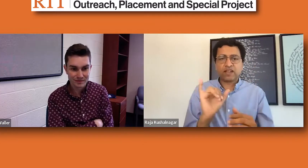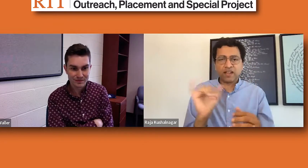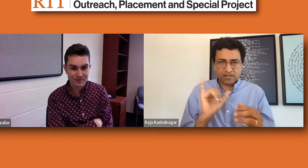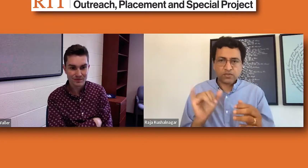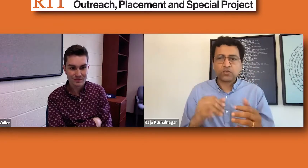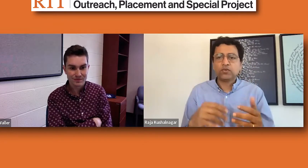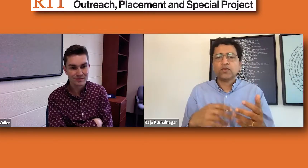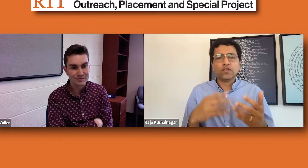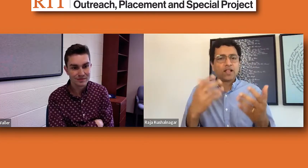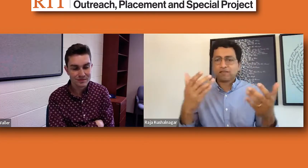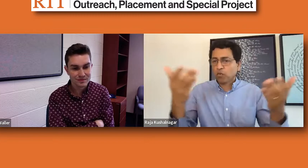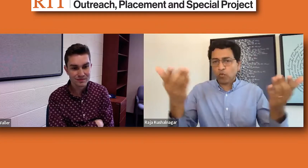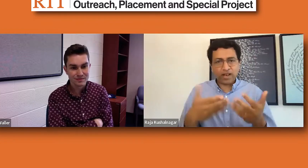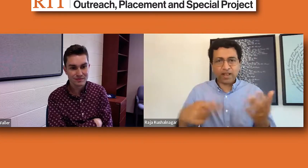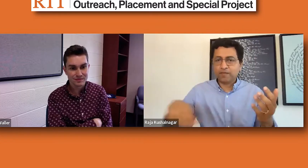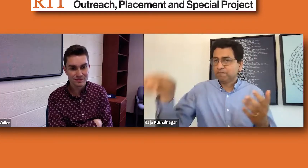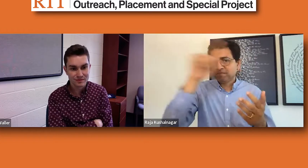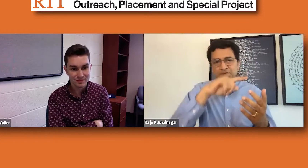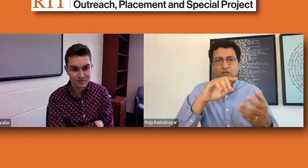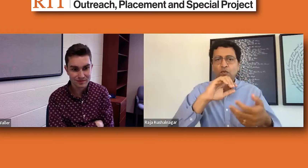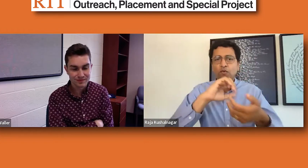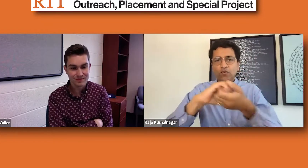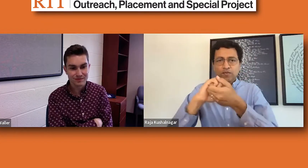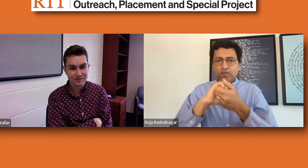and we're trying to welcome a lot of diverse lenses